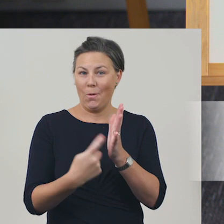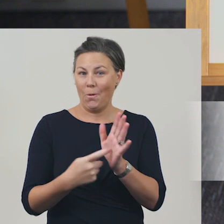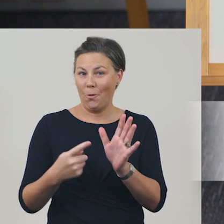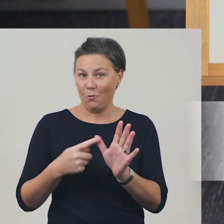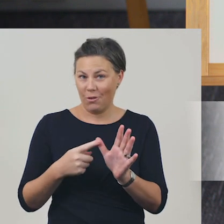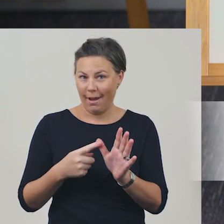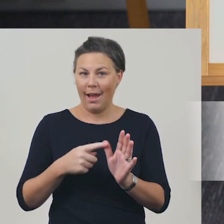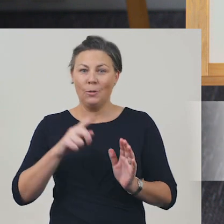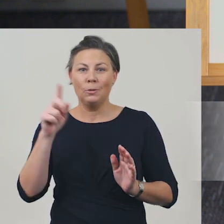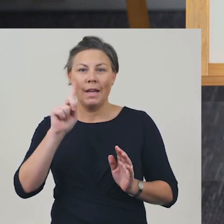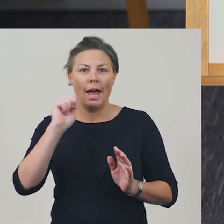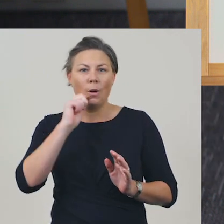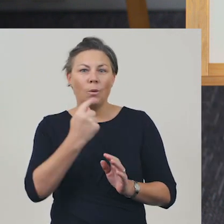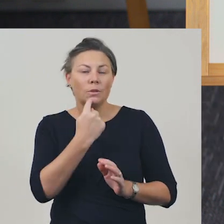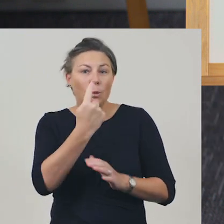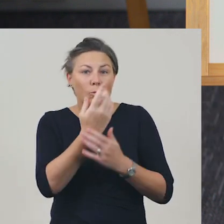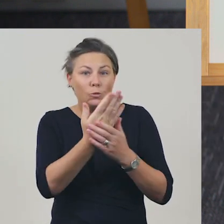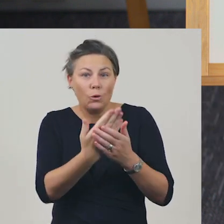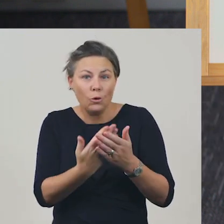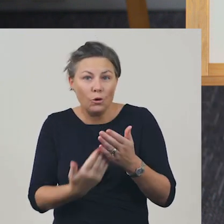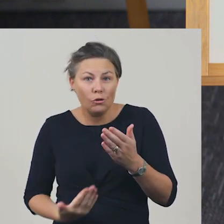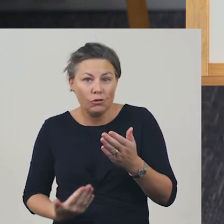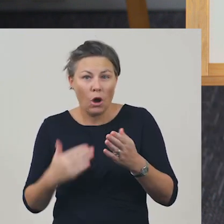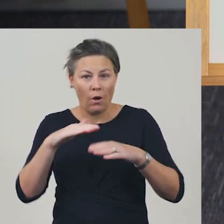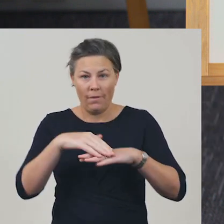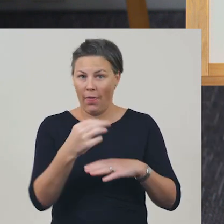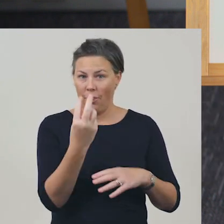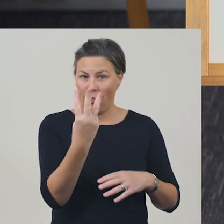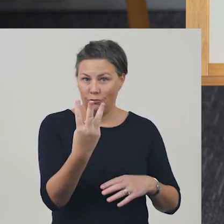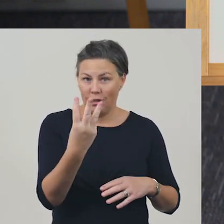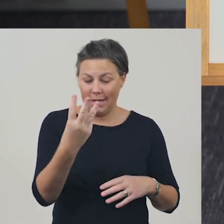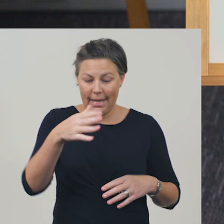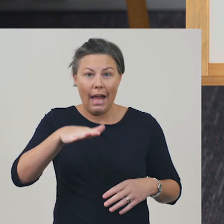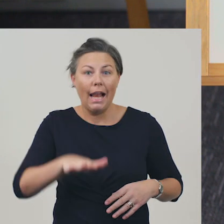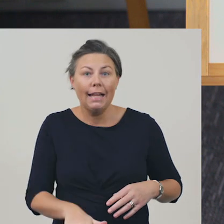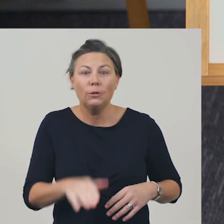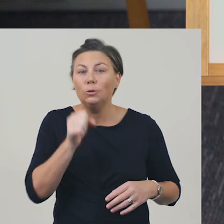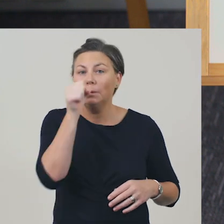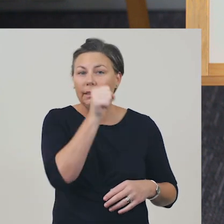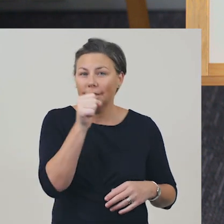'The Three Little Pigs’. Have you heard or read this story before?